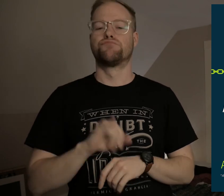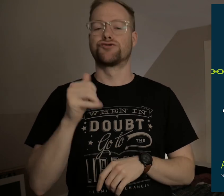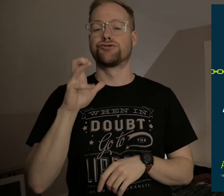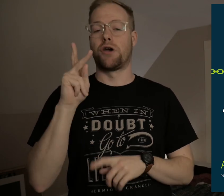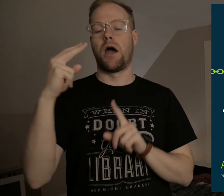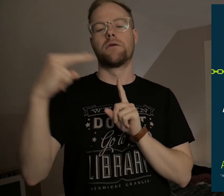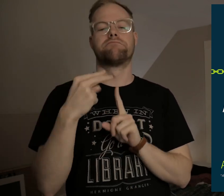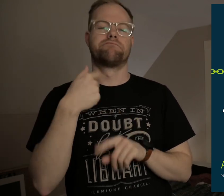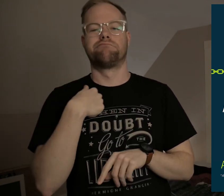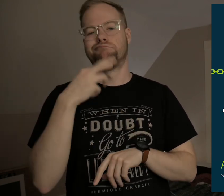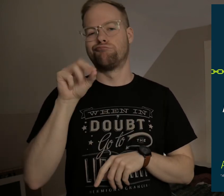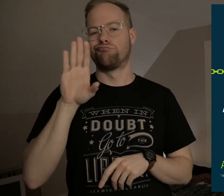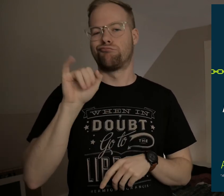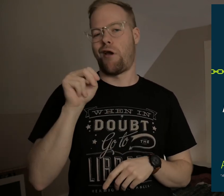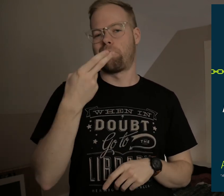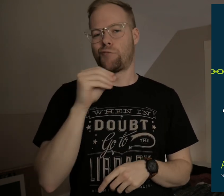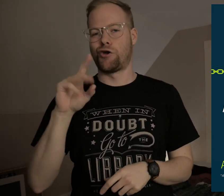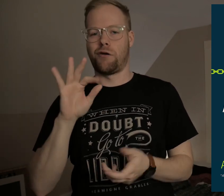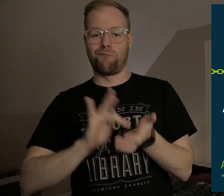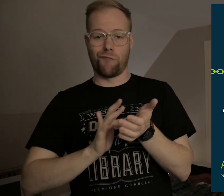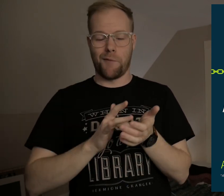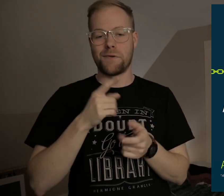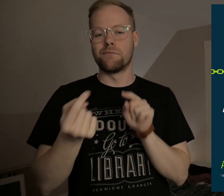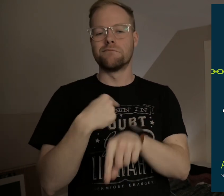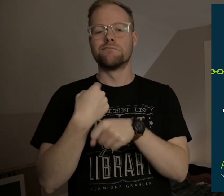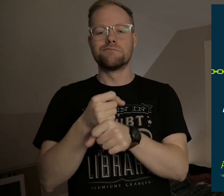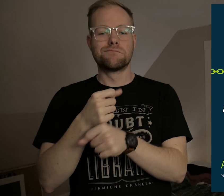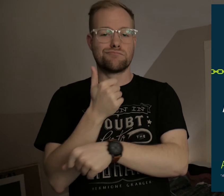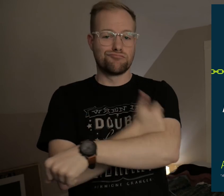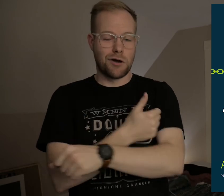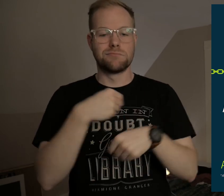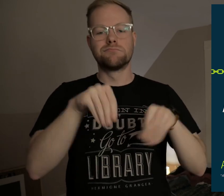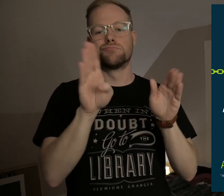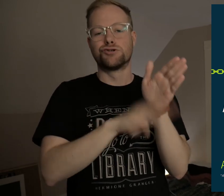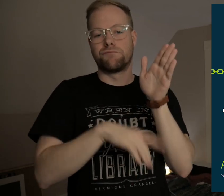Jack considers herself the Robin Hood of pharma, reverse engineering drugs and selling them cheap